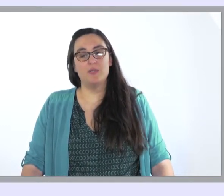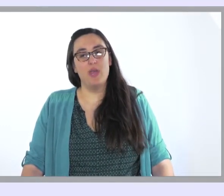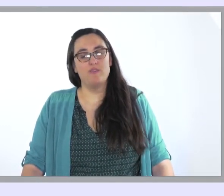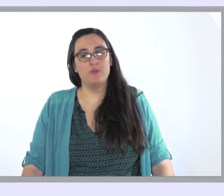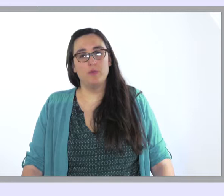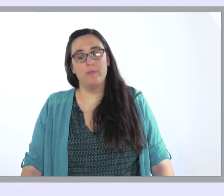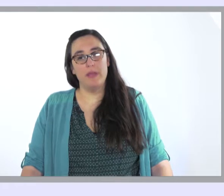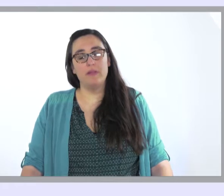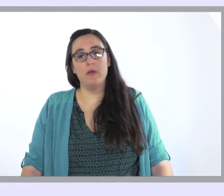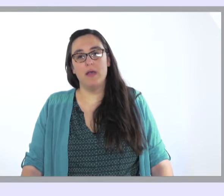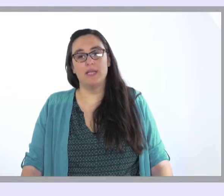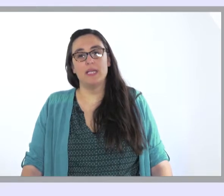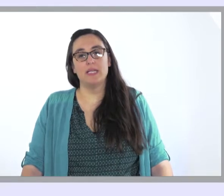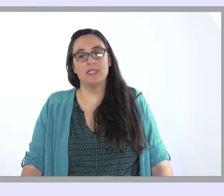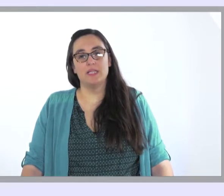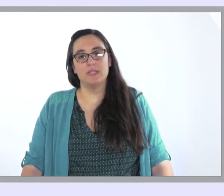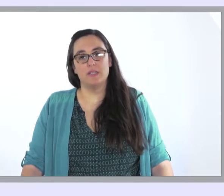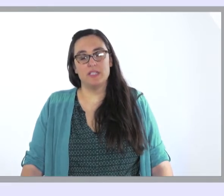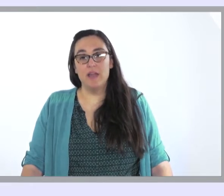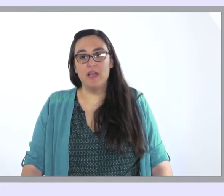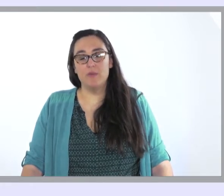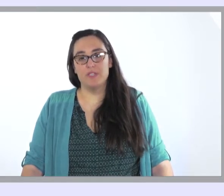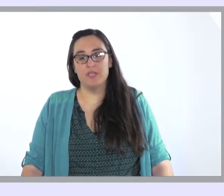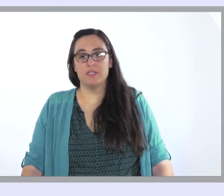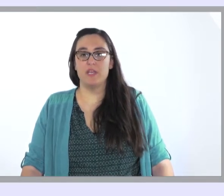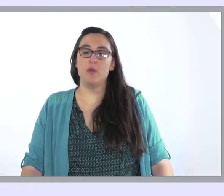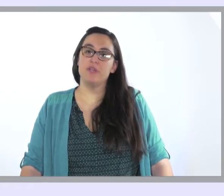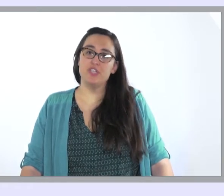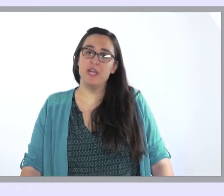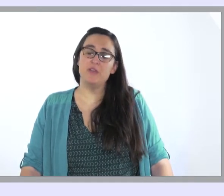So we have to bear in mind that sign languages originate